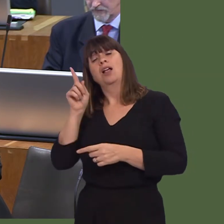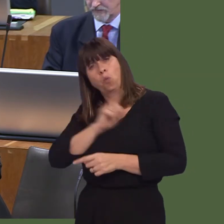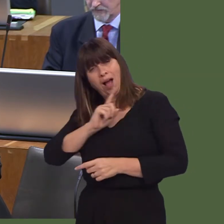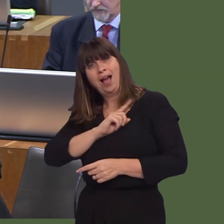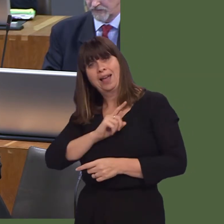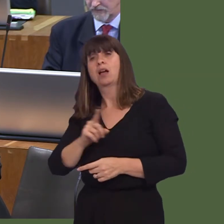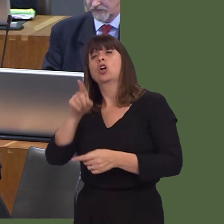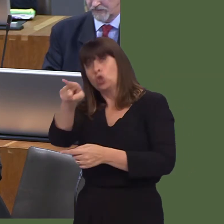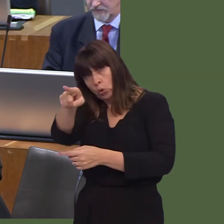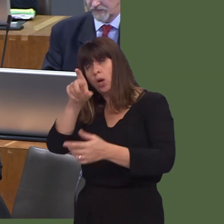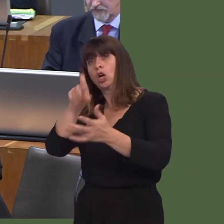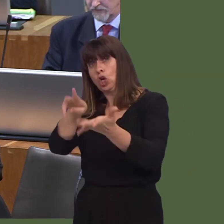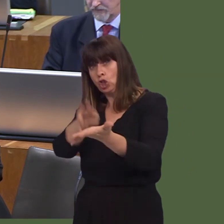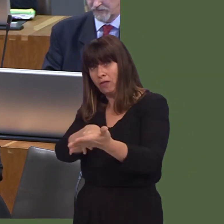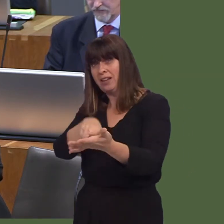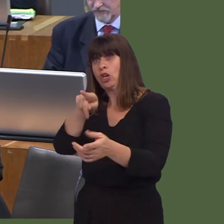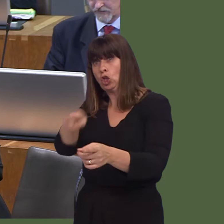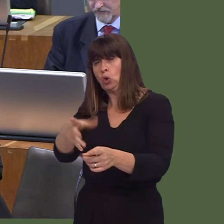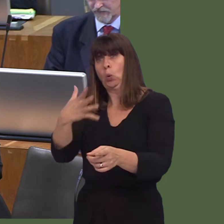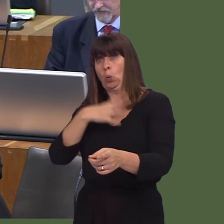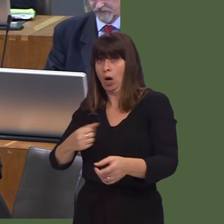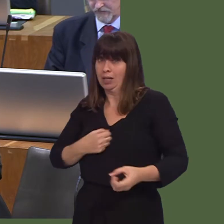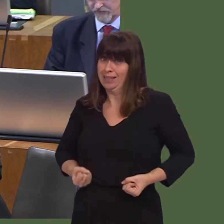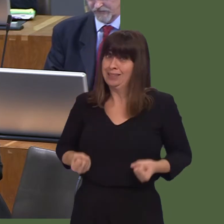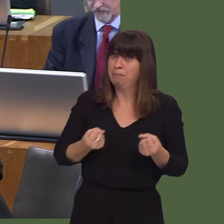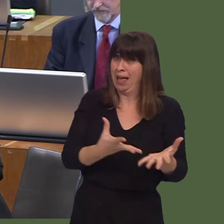us to spend a lot of money on something that we all value whilst not taking into account